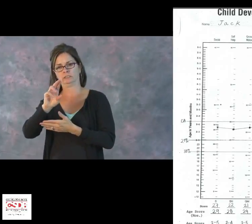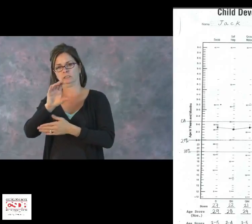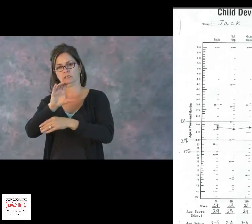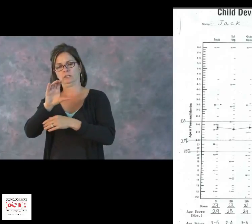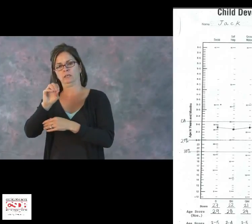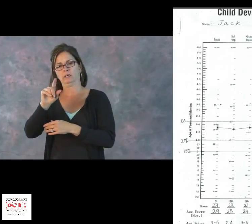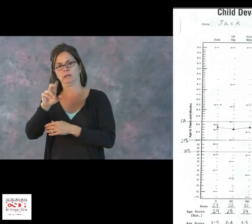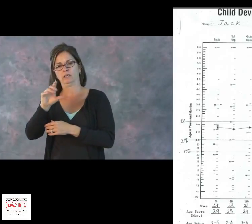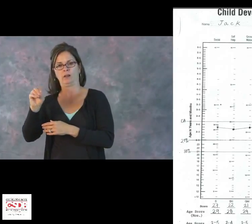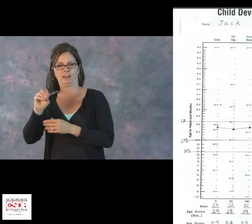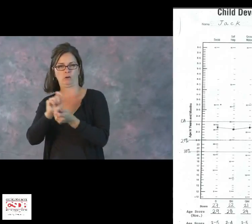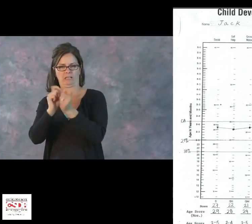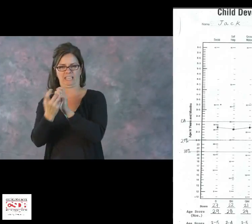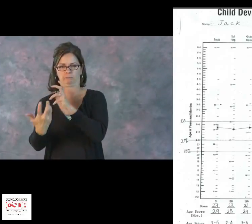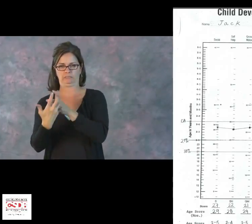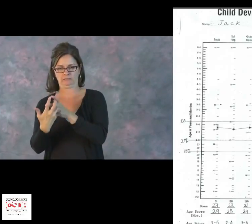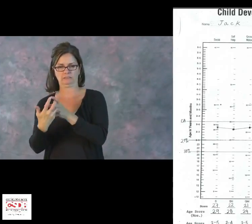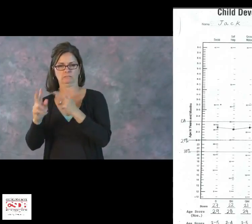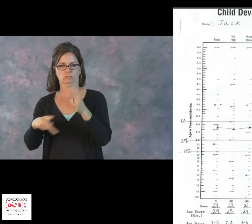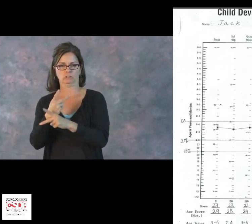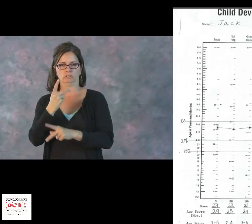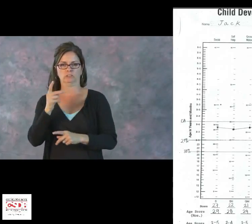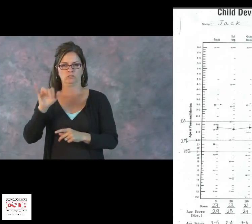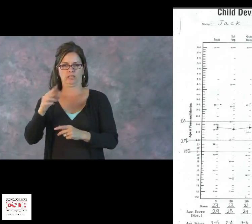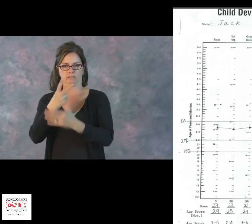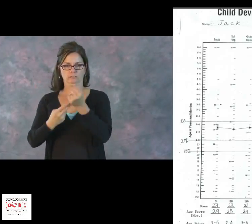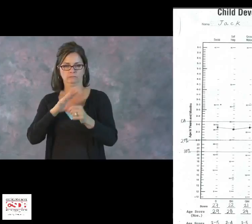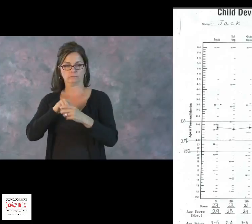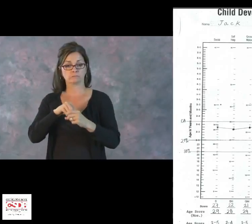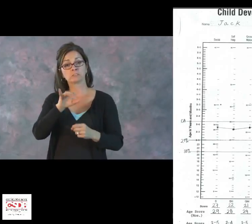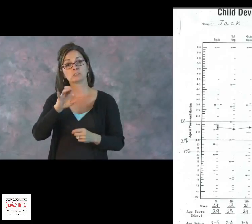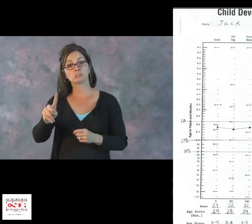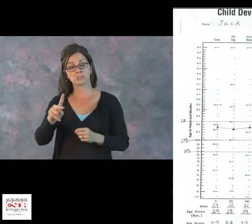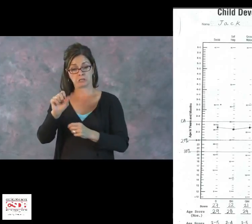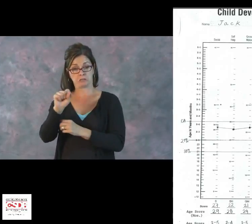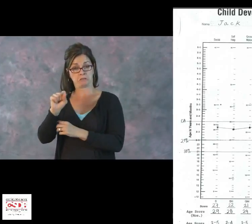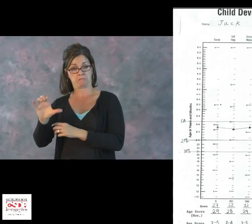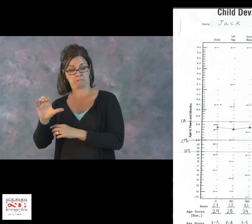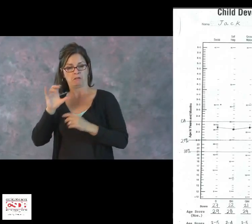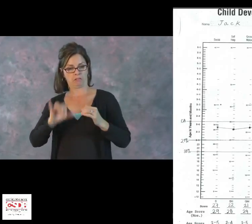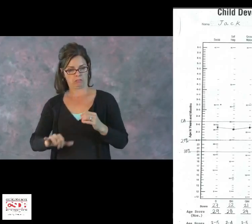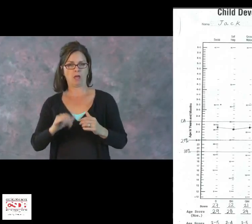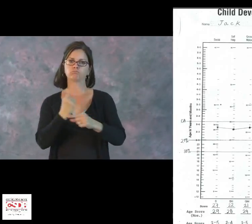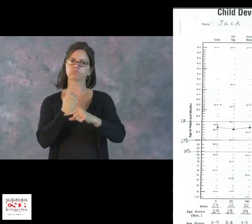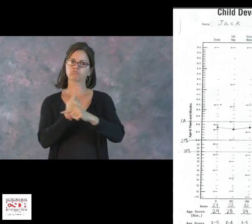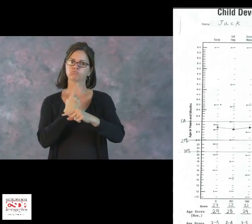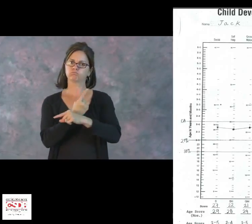In Jack's case, we see his Situation Comprehension score is falling well within the average range.